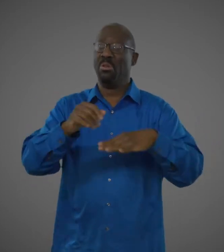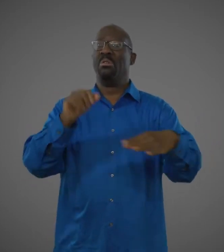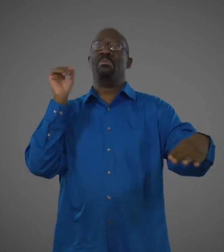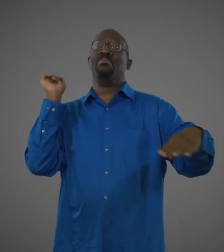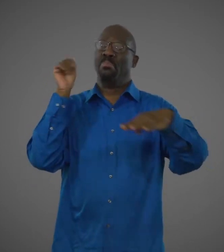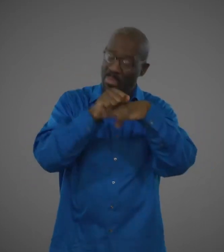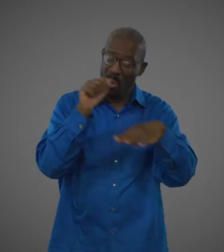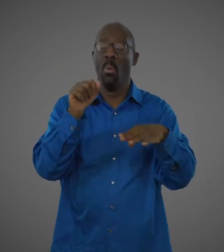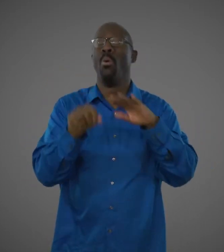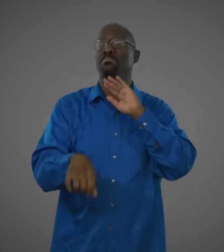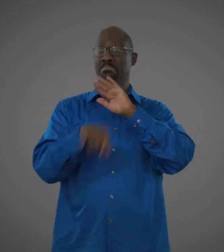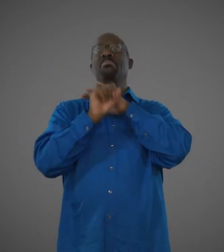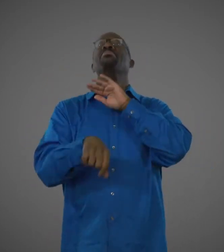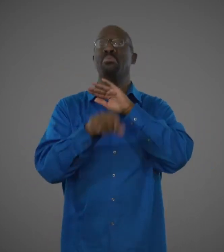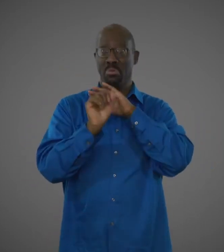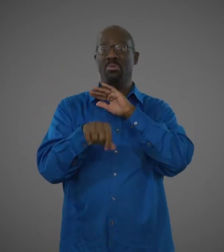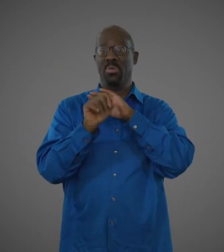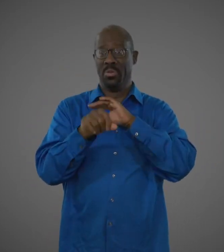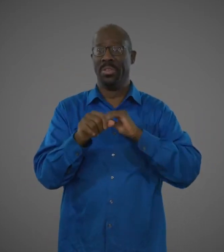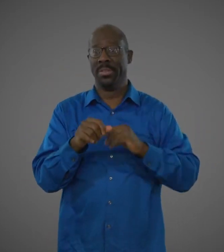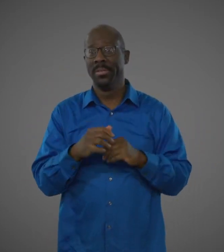of your head may hit the dashboard or the headrest.